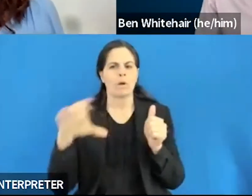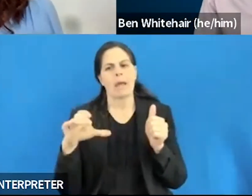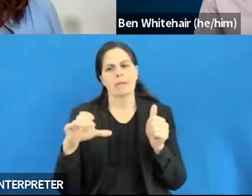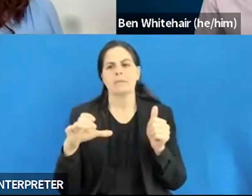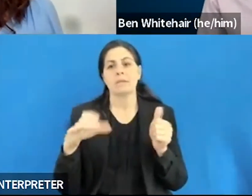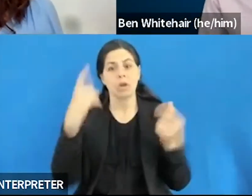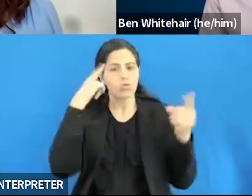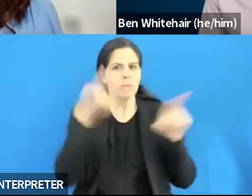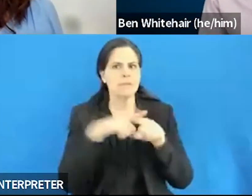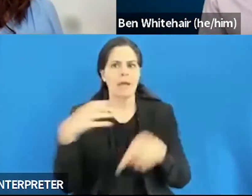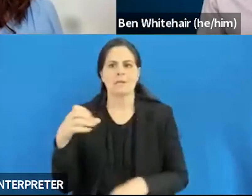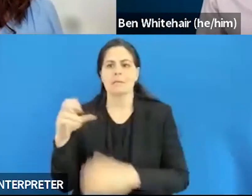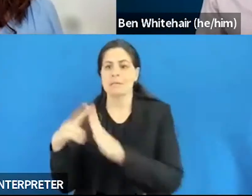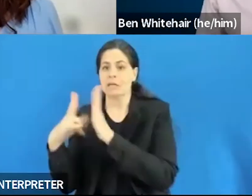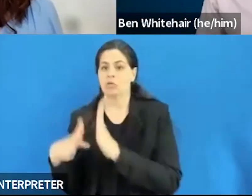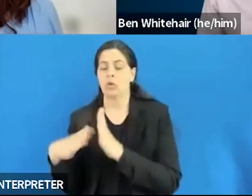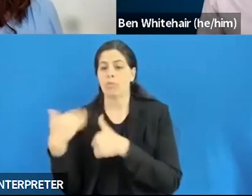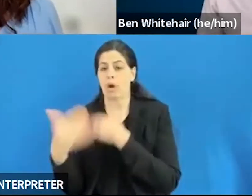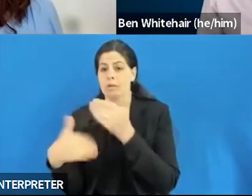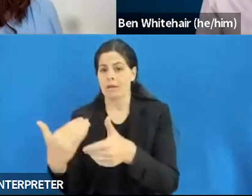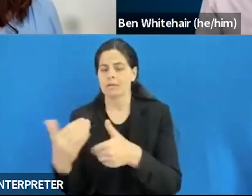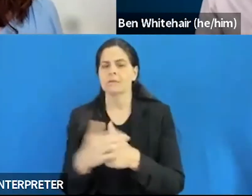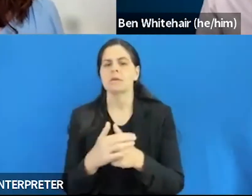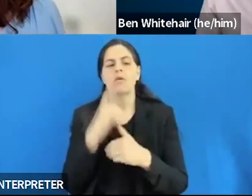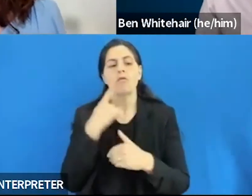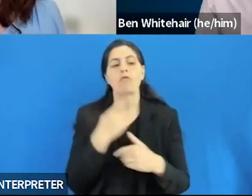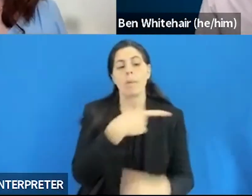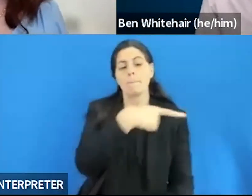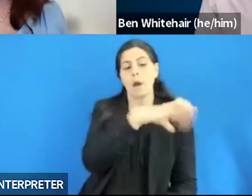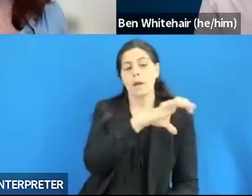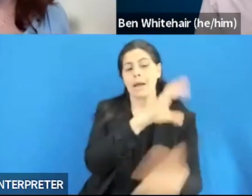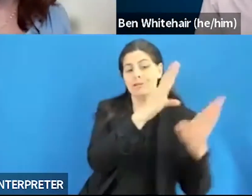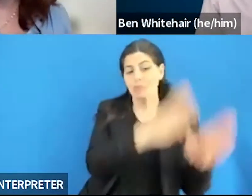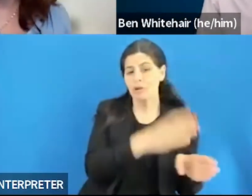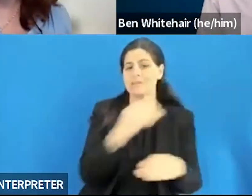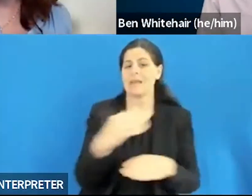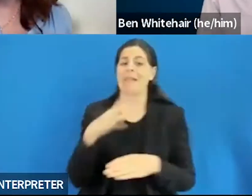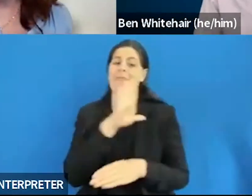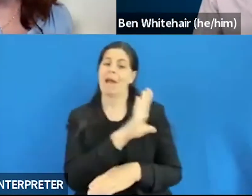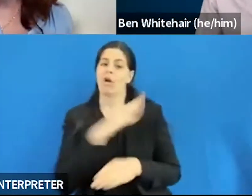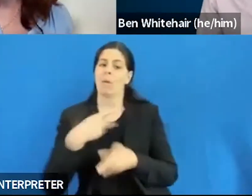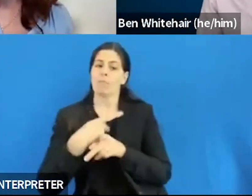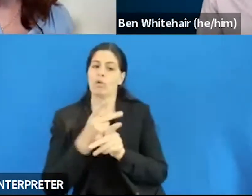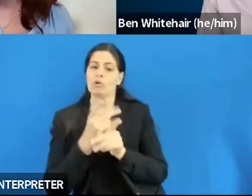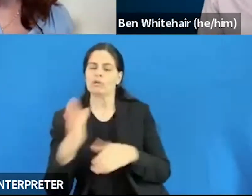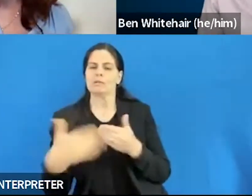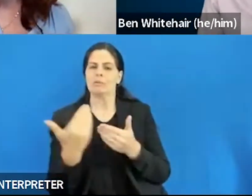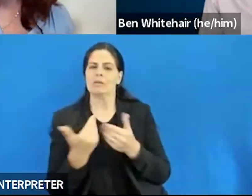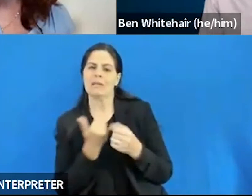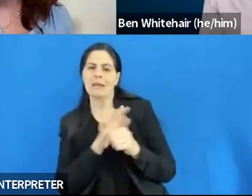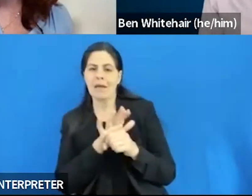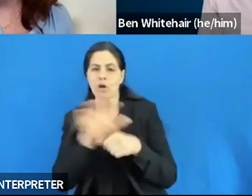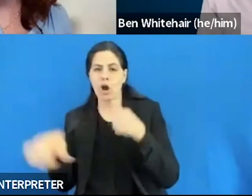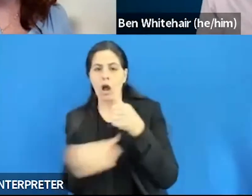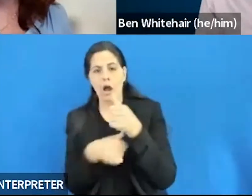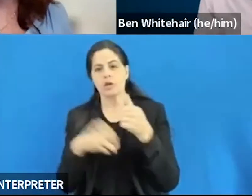that allows podcasters and podcast producers to easily cover their podcasts under a SAG-AFTRA contract.